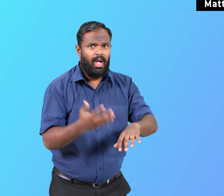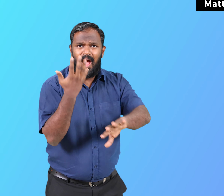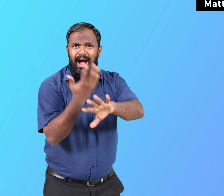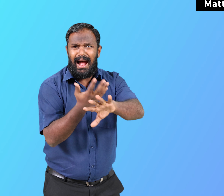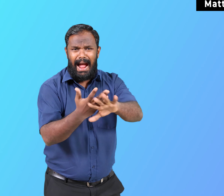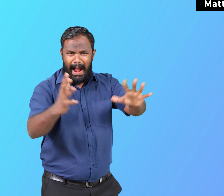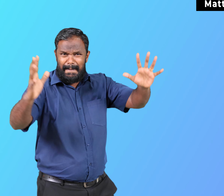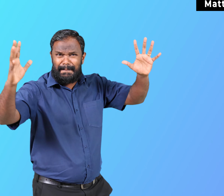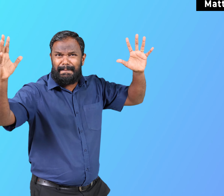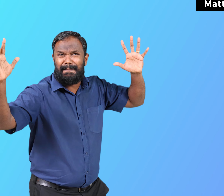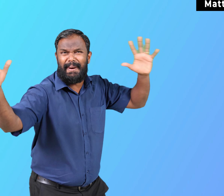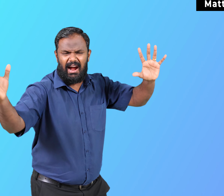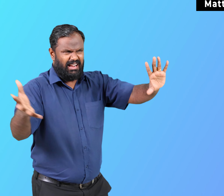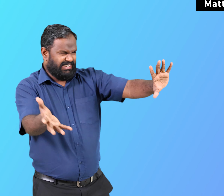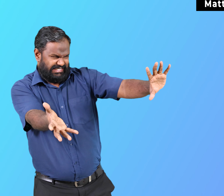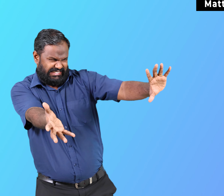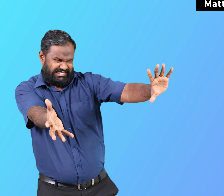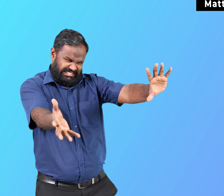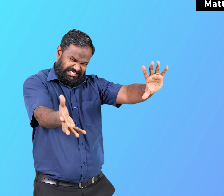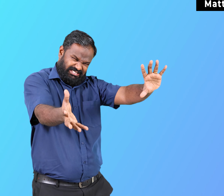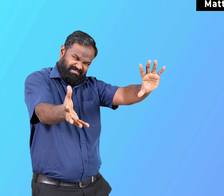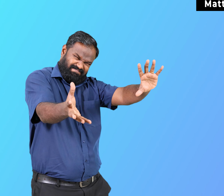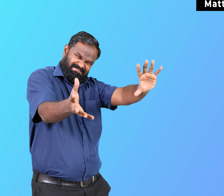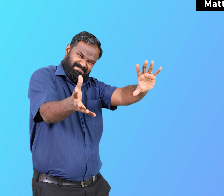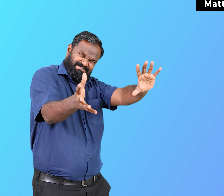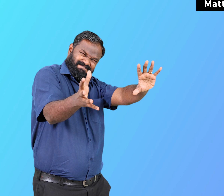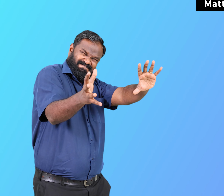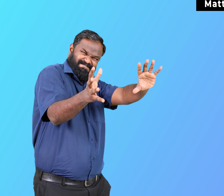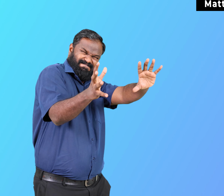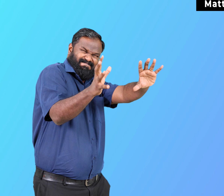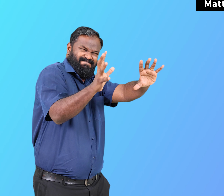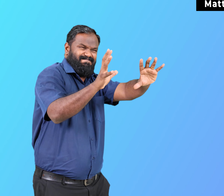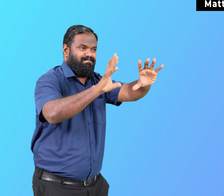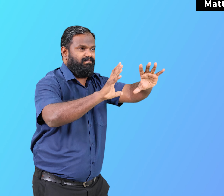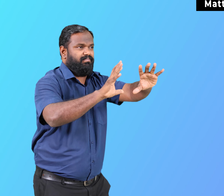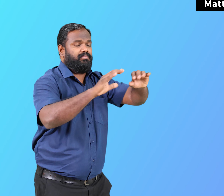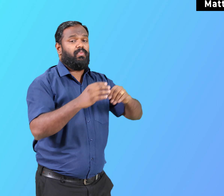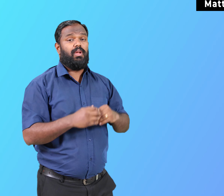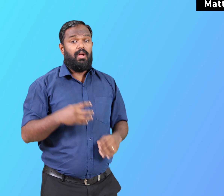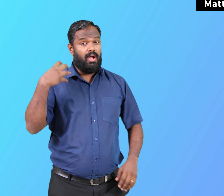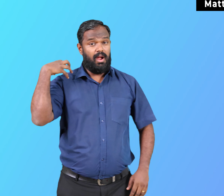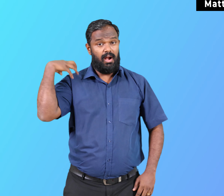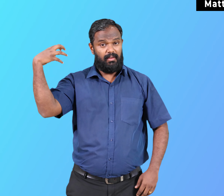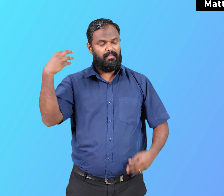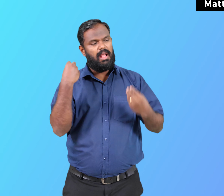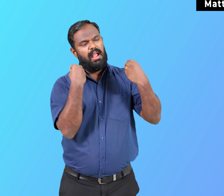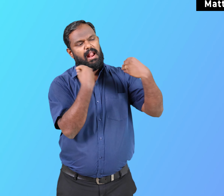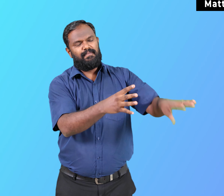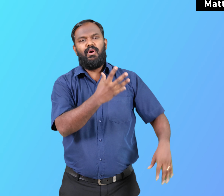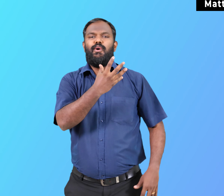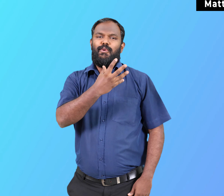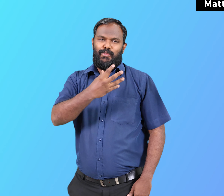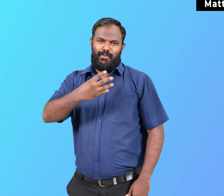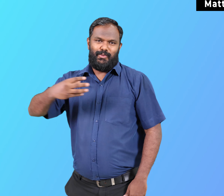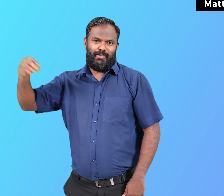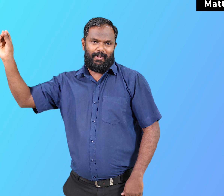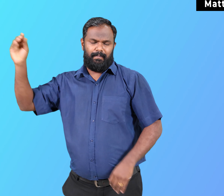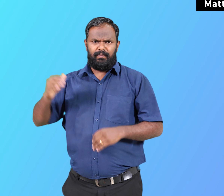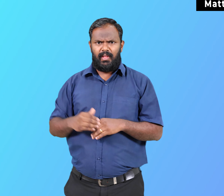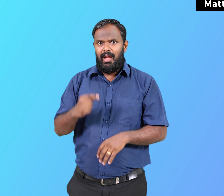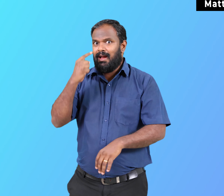Then he closed the tomb by rolling a very large stone to cover the entrance. After he did this, he went away.